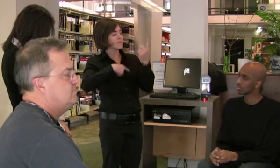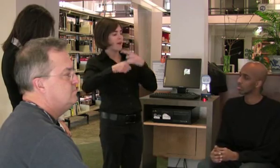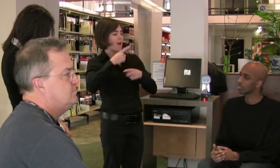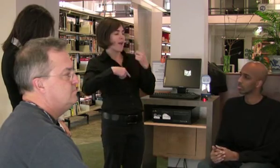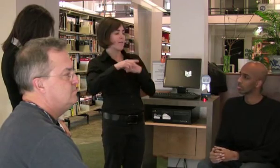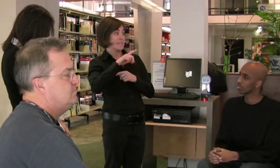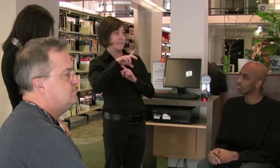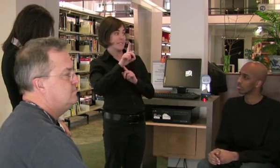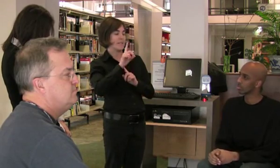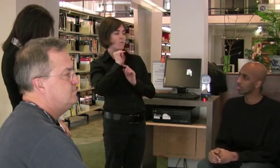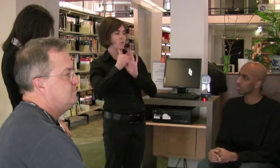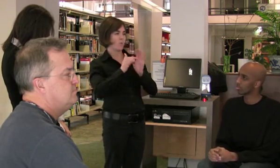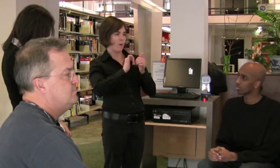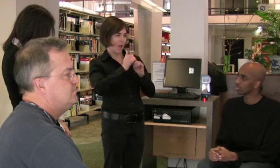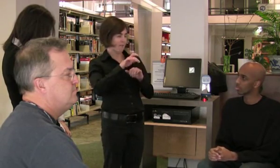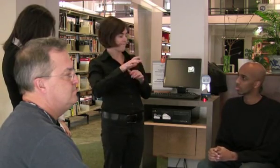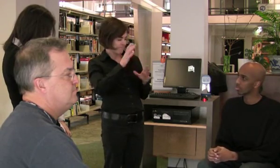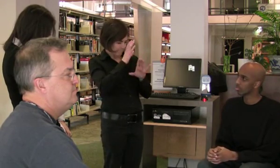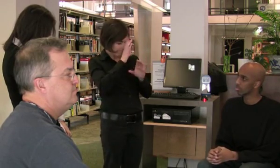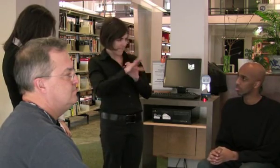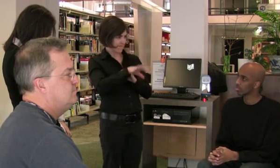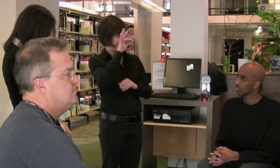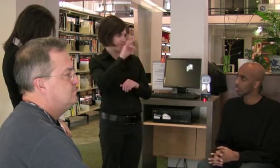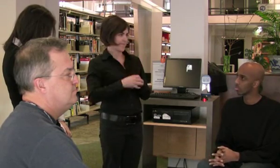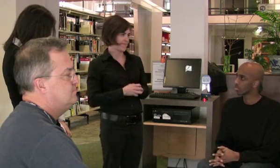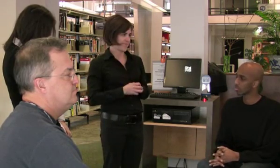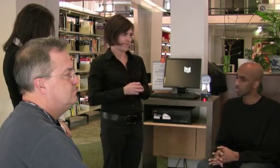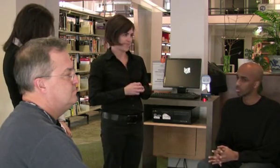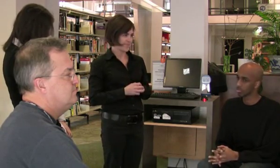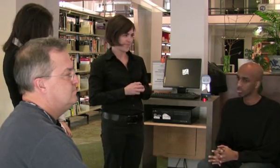to help someone learn sign language.